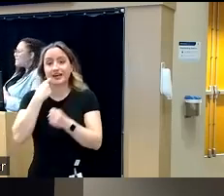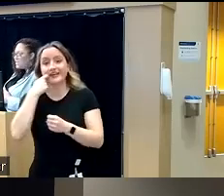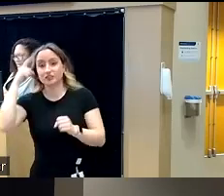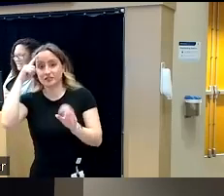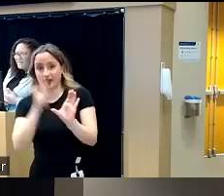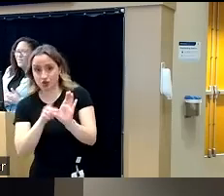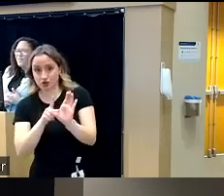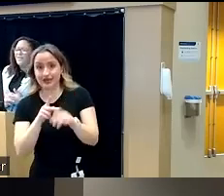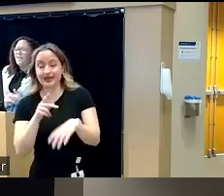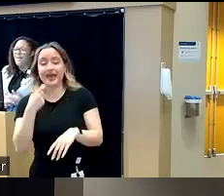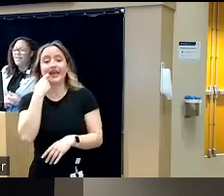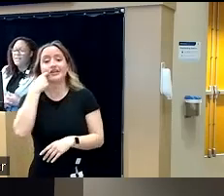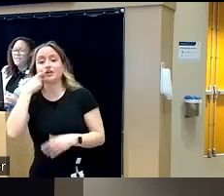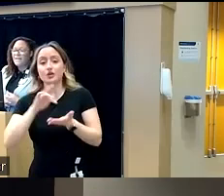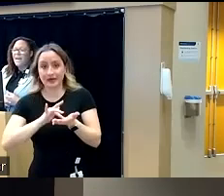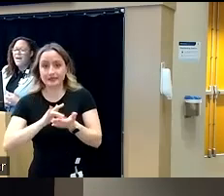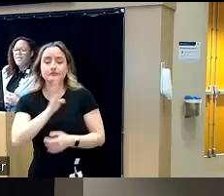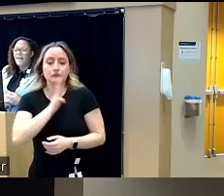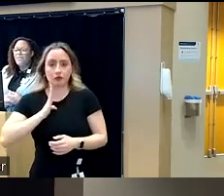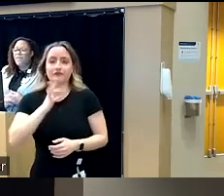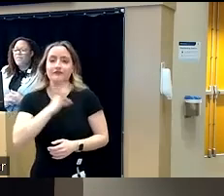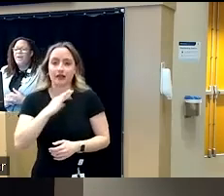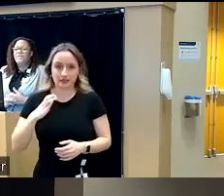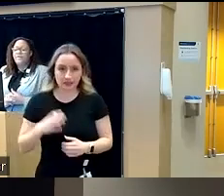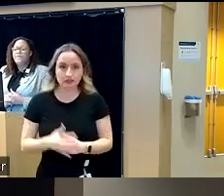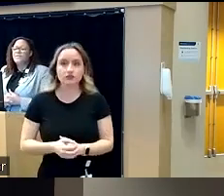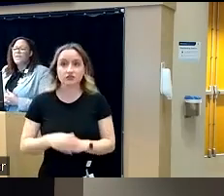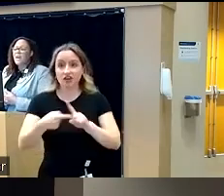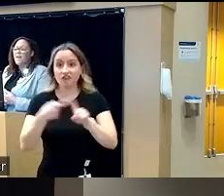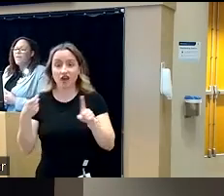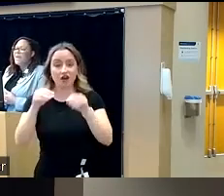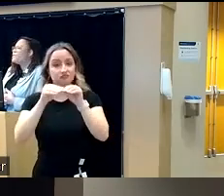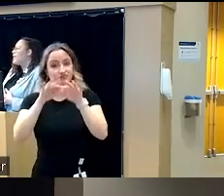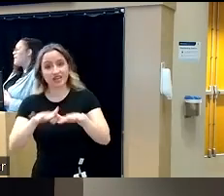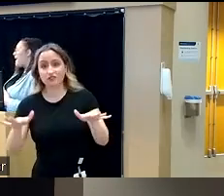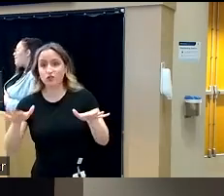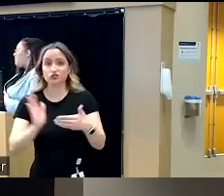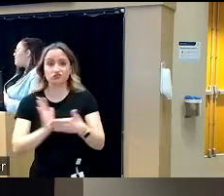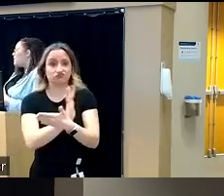addiction medicine boarded faculty that come from a diverse array of training backgrounds